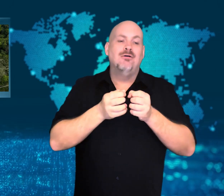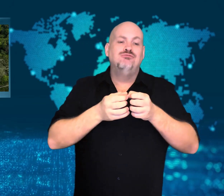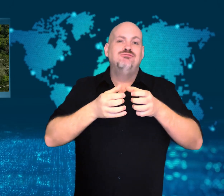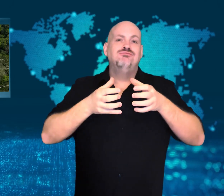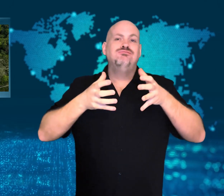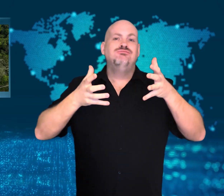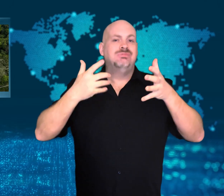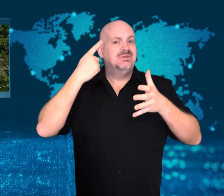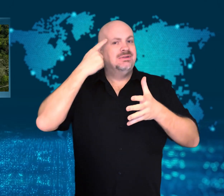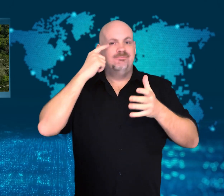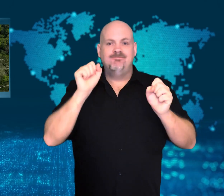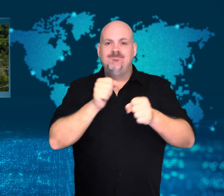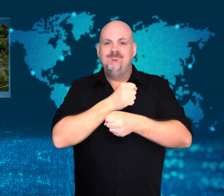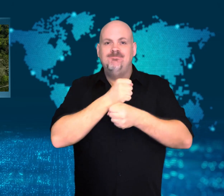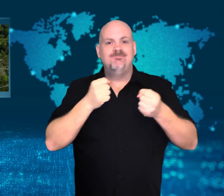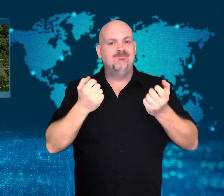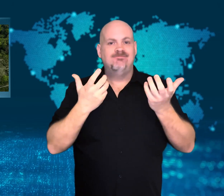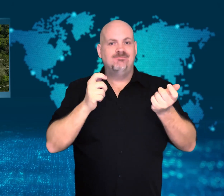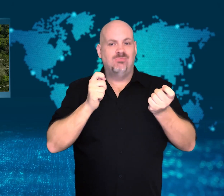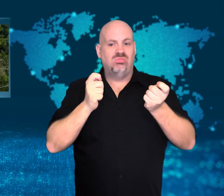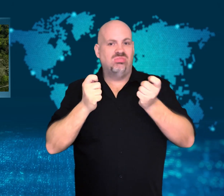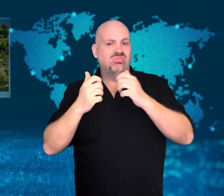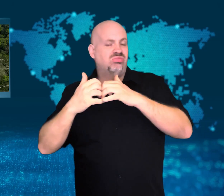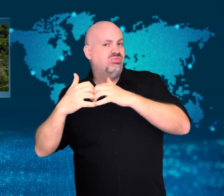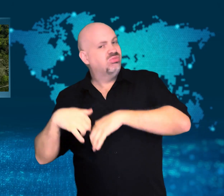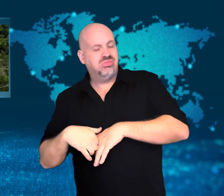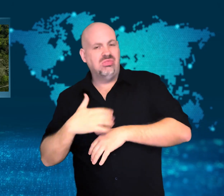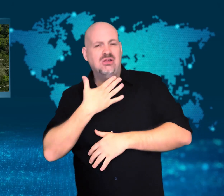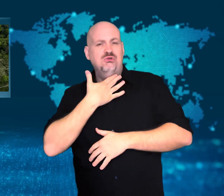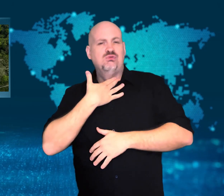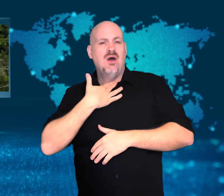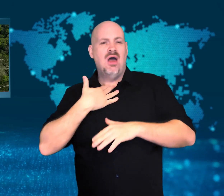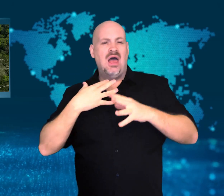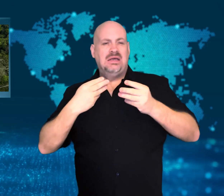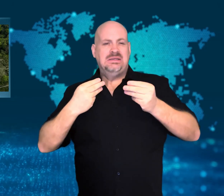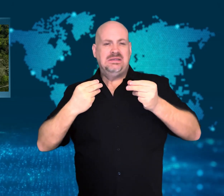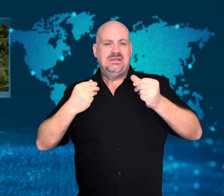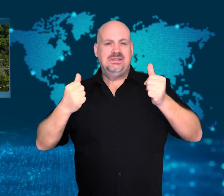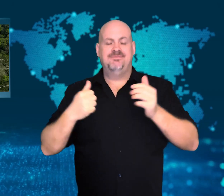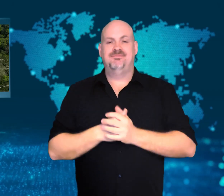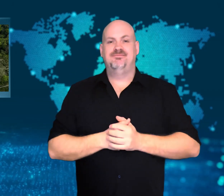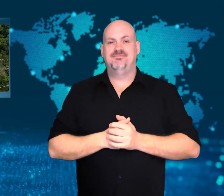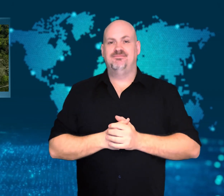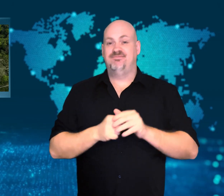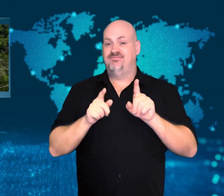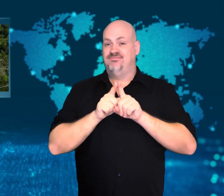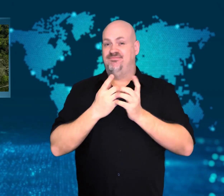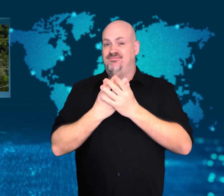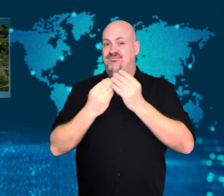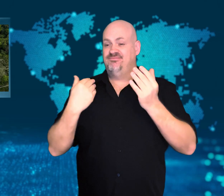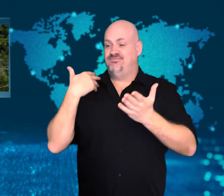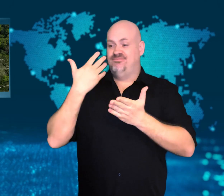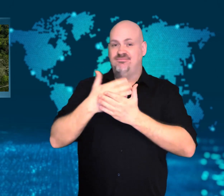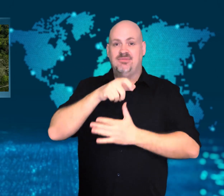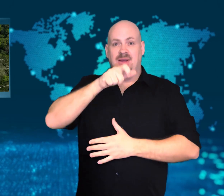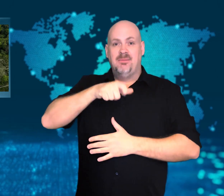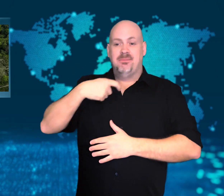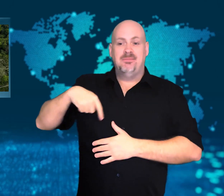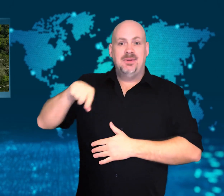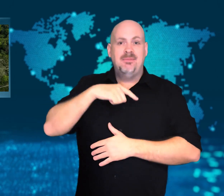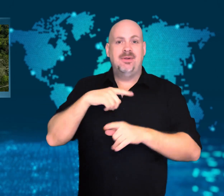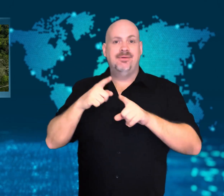Recent human activities such as the building of farms,